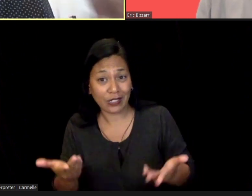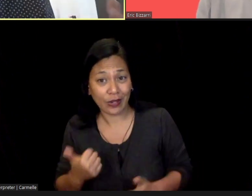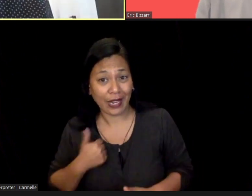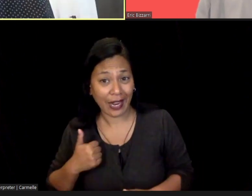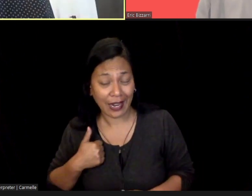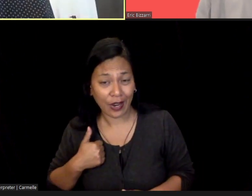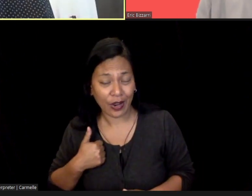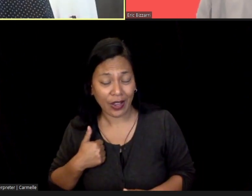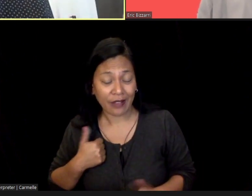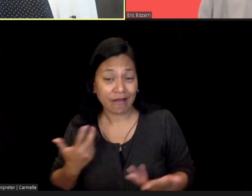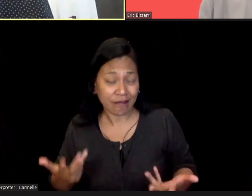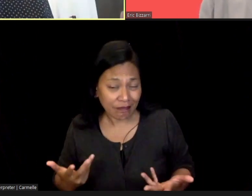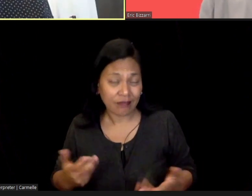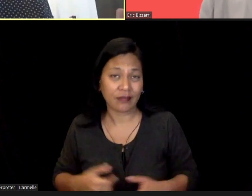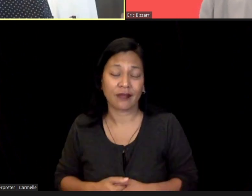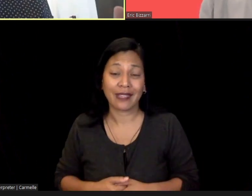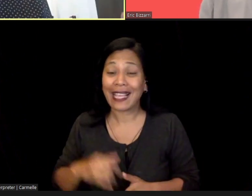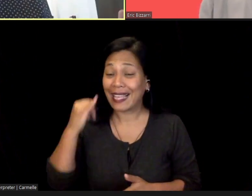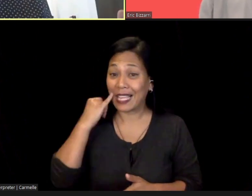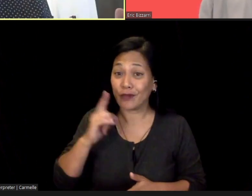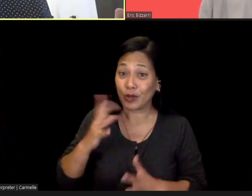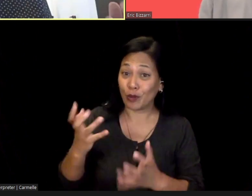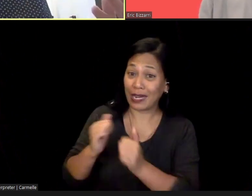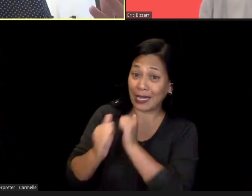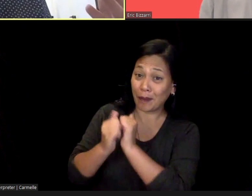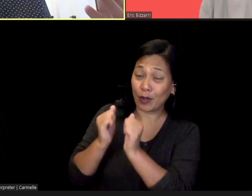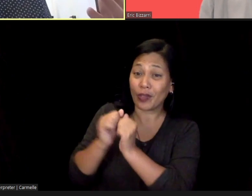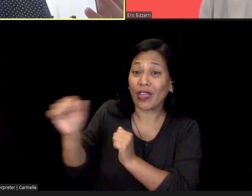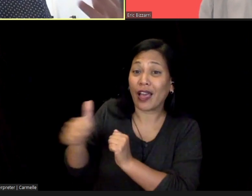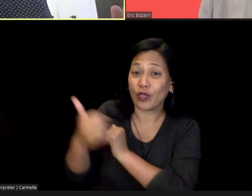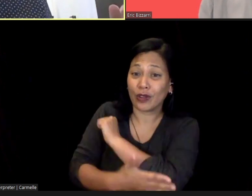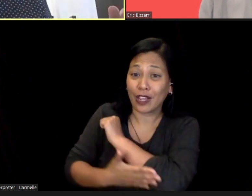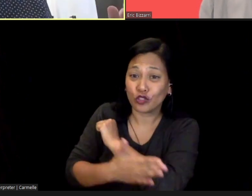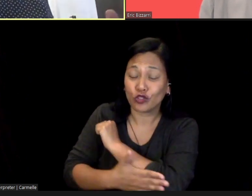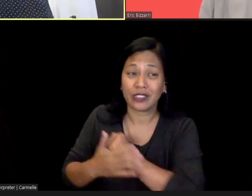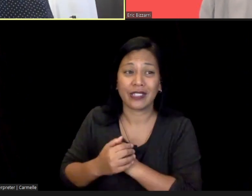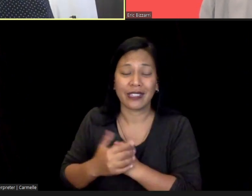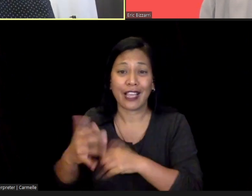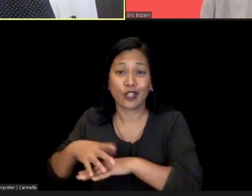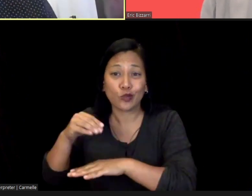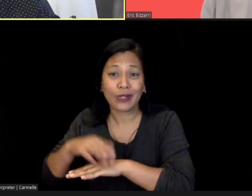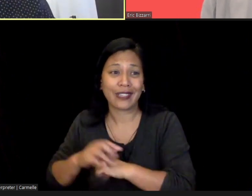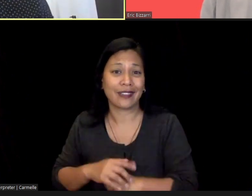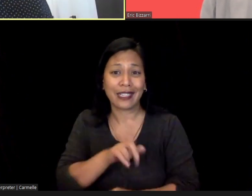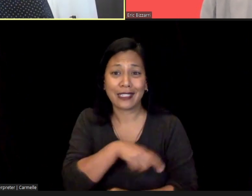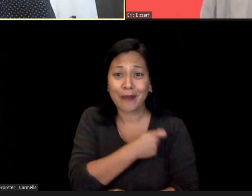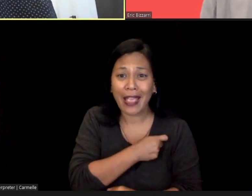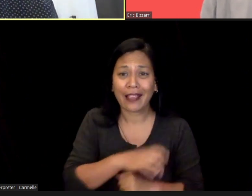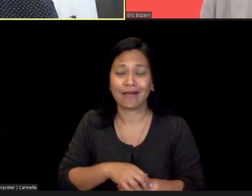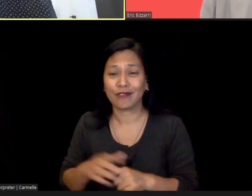compete on the world stage of we're going to actually, you know, compete with things from Sweden and Spain and Japan.